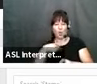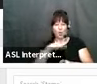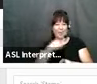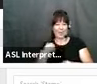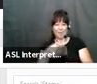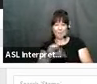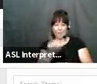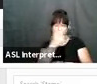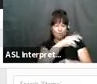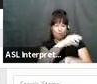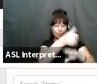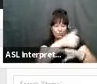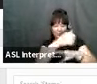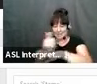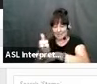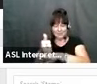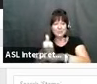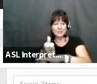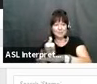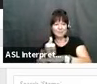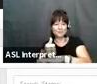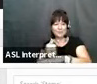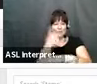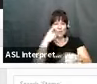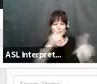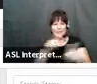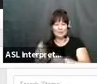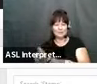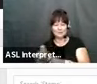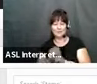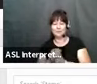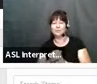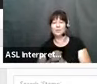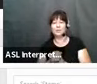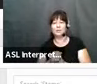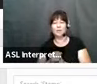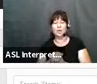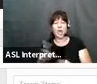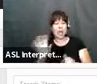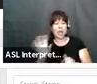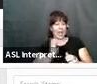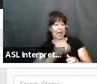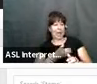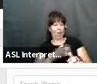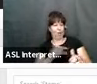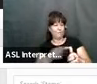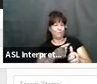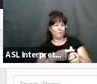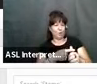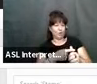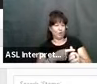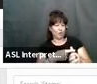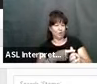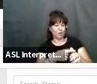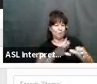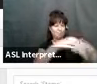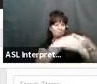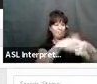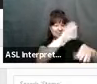Early on, as soon as we got our first OptumServe site, we noticed that our community had booked appointments out for a month and we turned